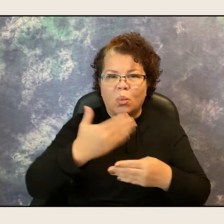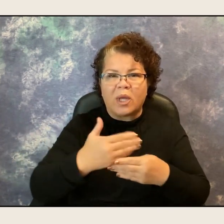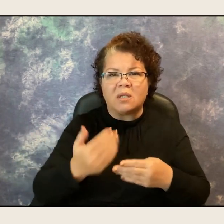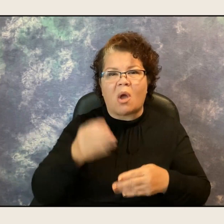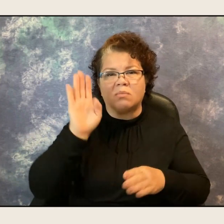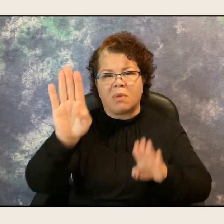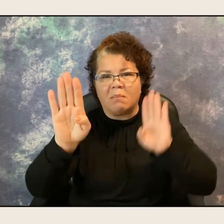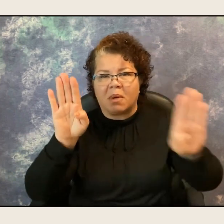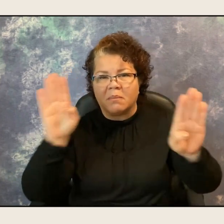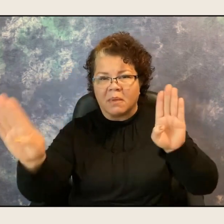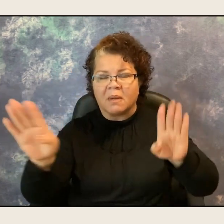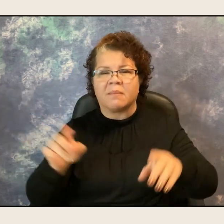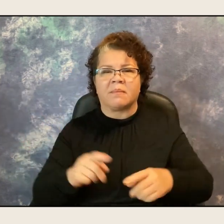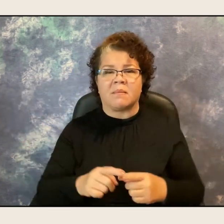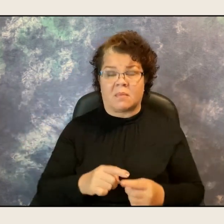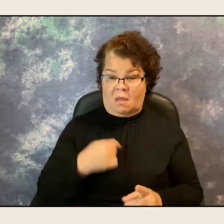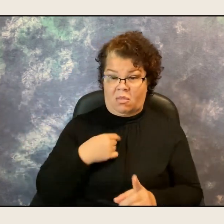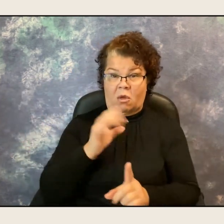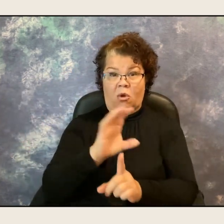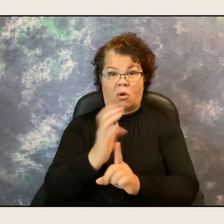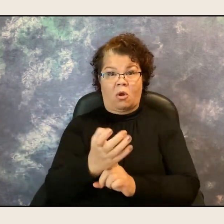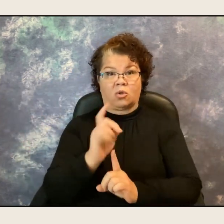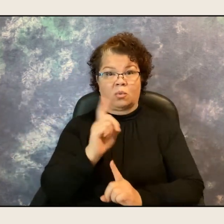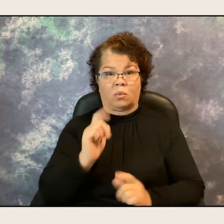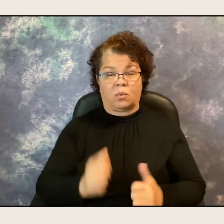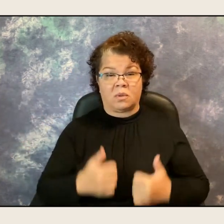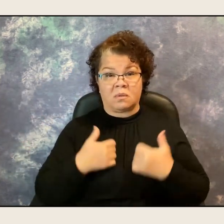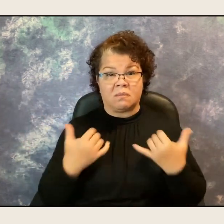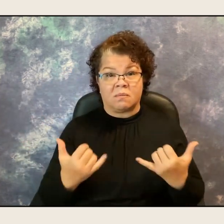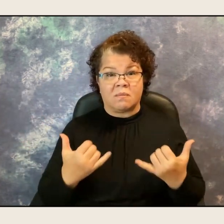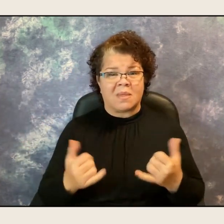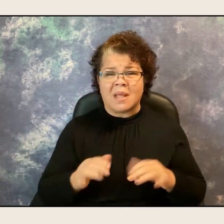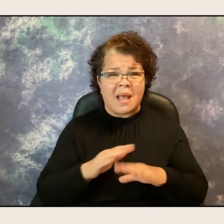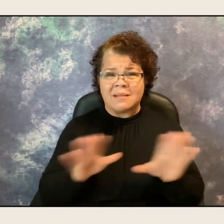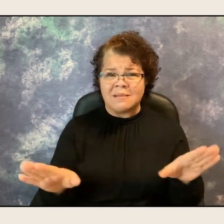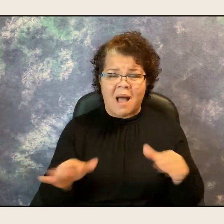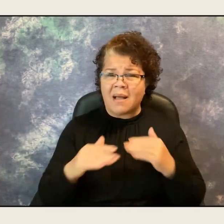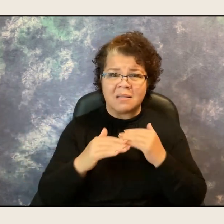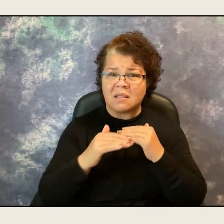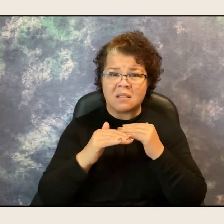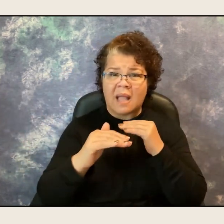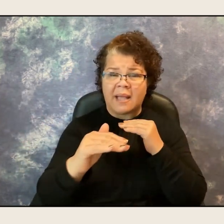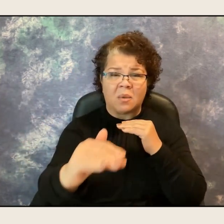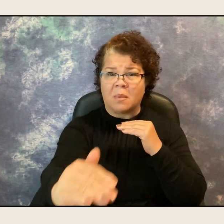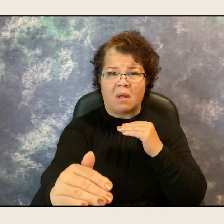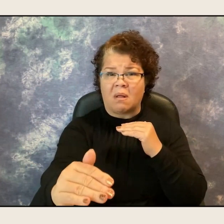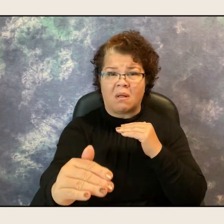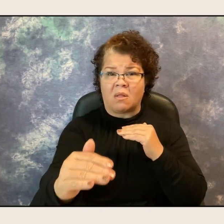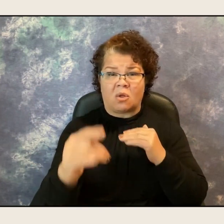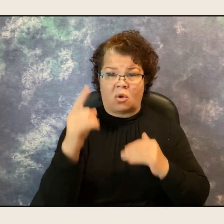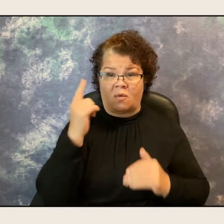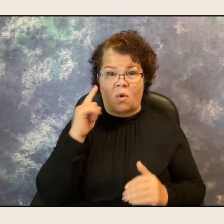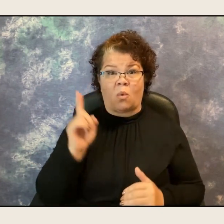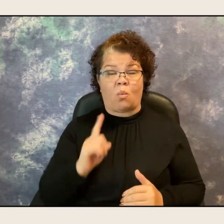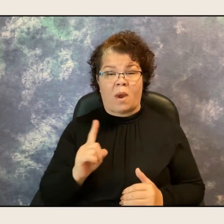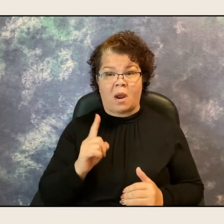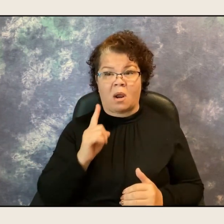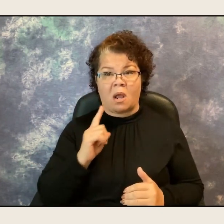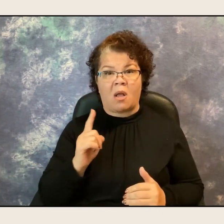The culture that we are in is not sustainable for where we are going in terms of climate.